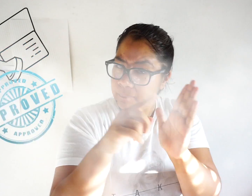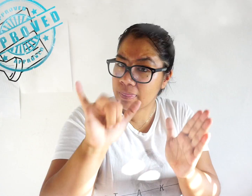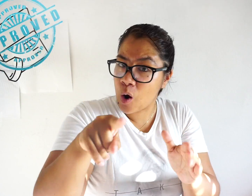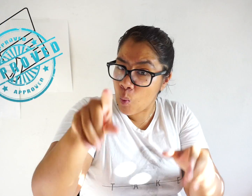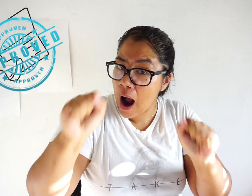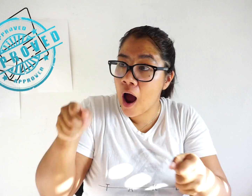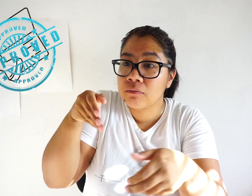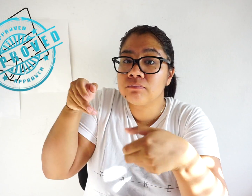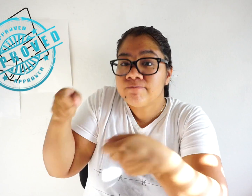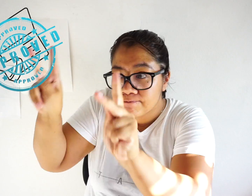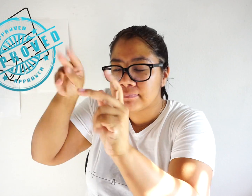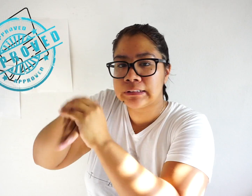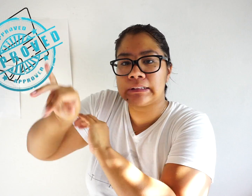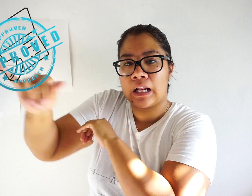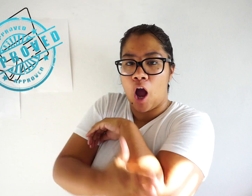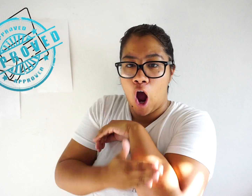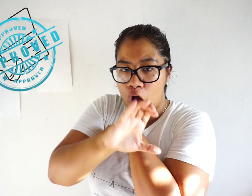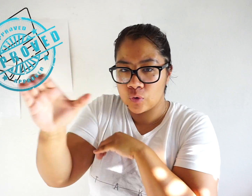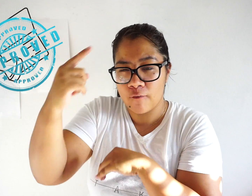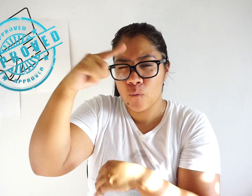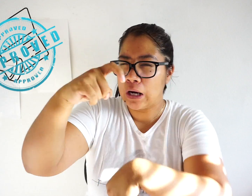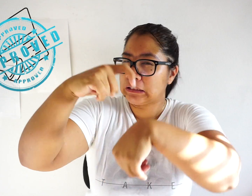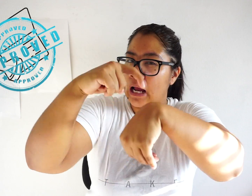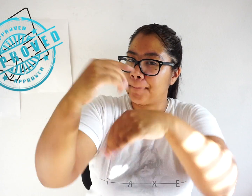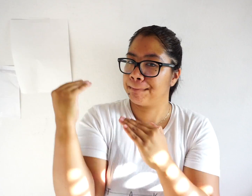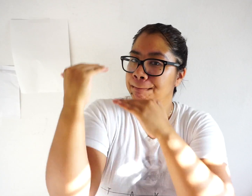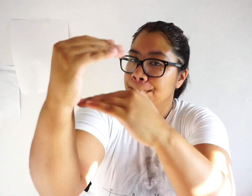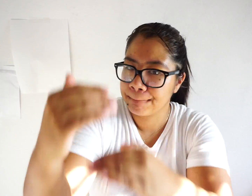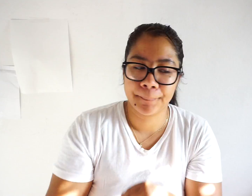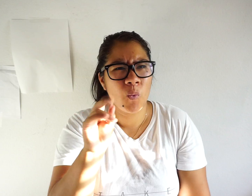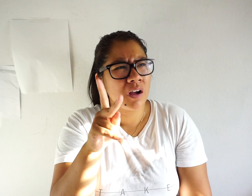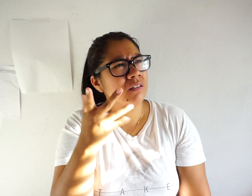that you can use to enter into that specific country for a time limit